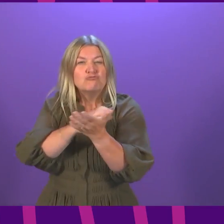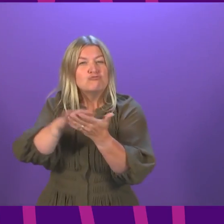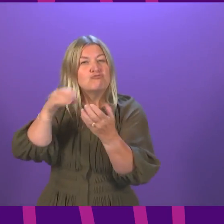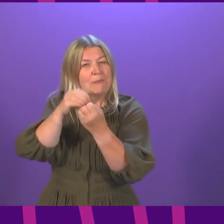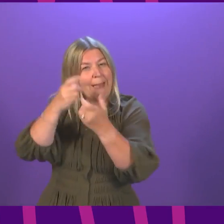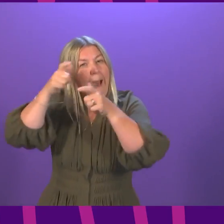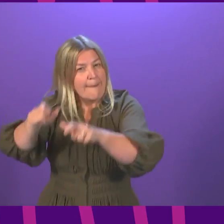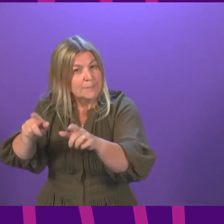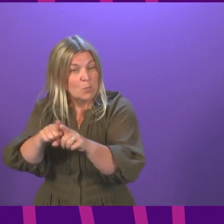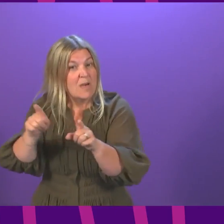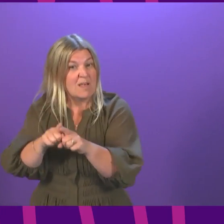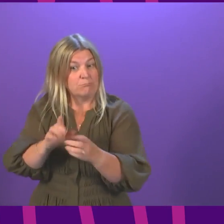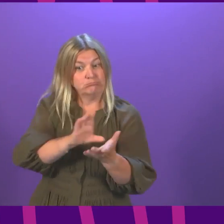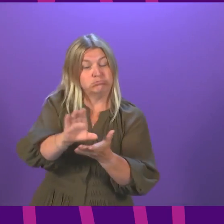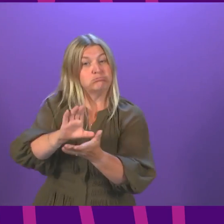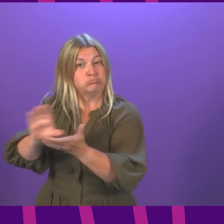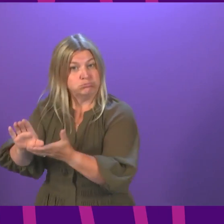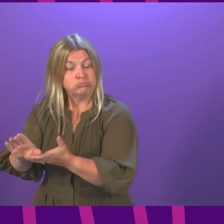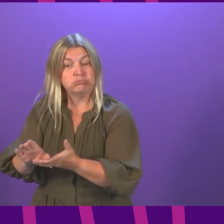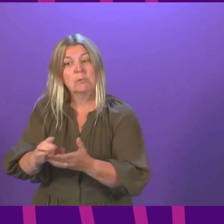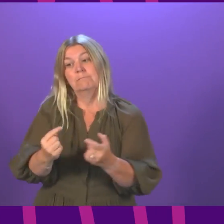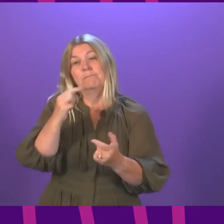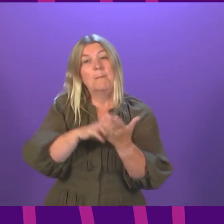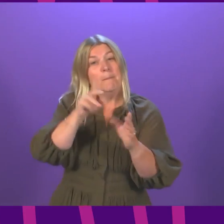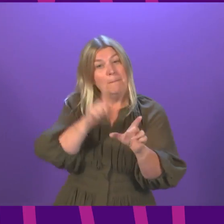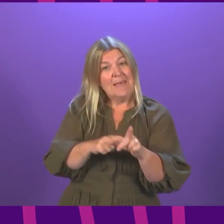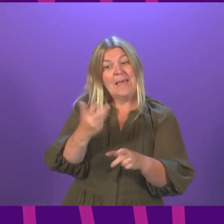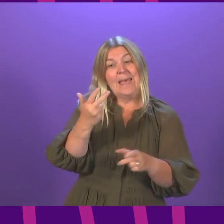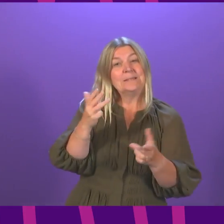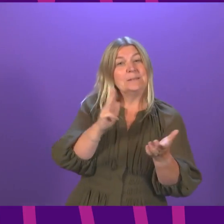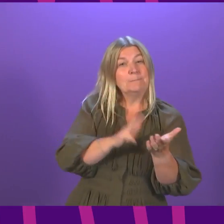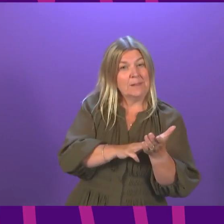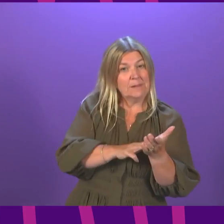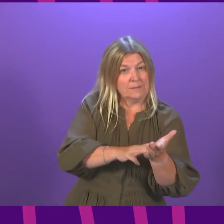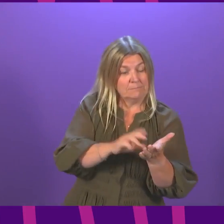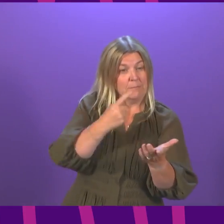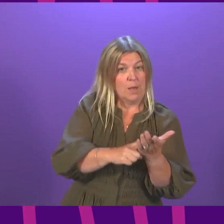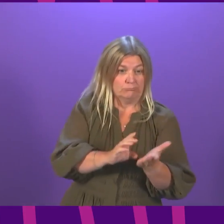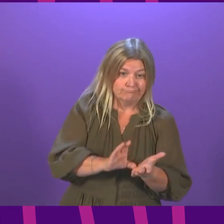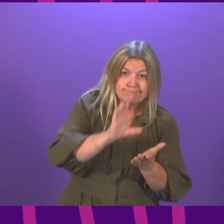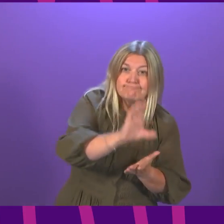In May, I announced that £18 million would be allocated through dedicated funds for providers,